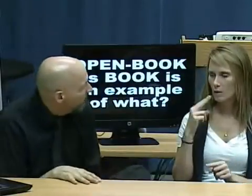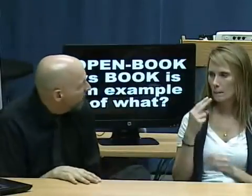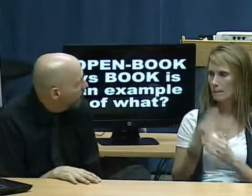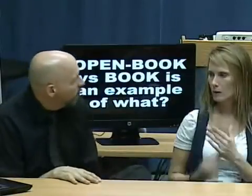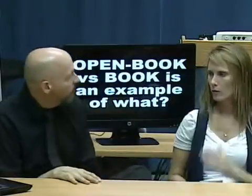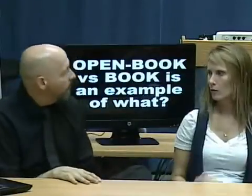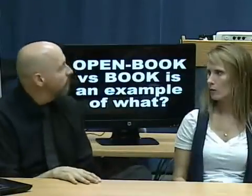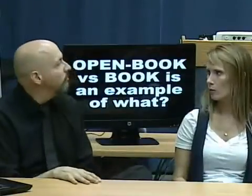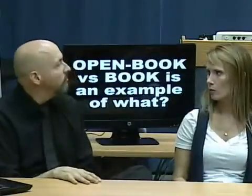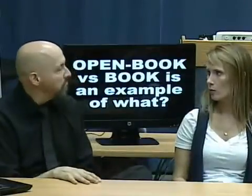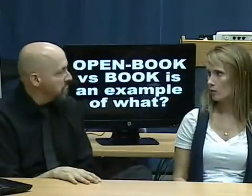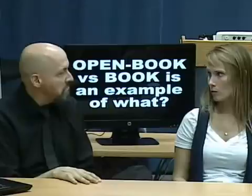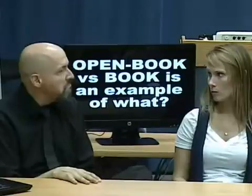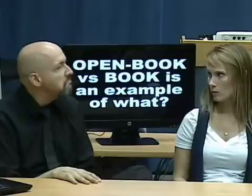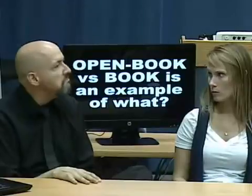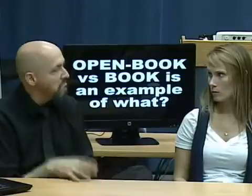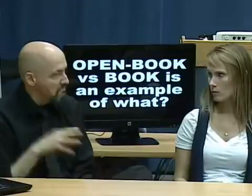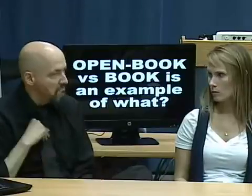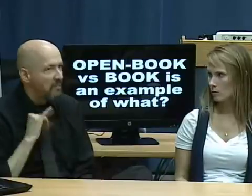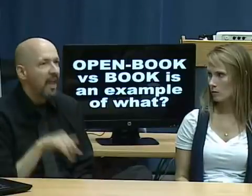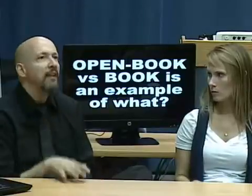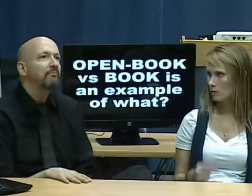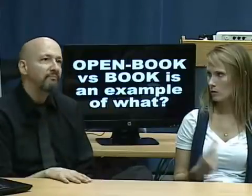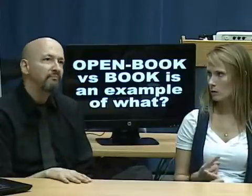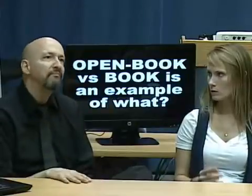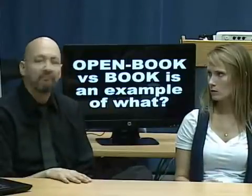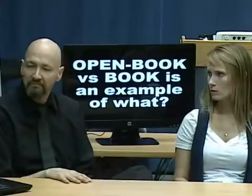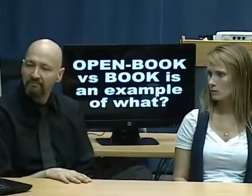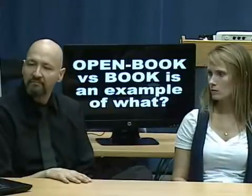A Noun-Verb Pairing. I accept that. Right.